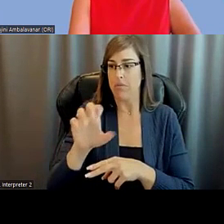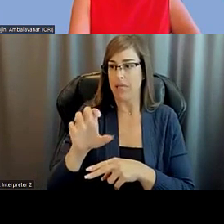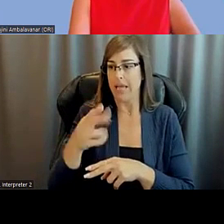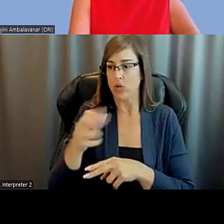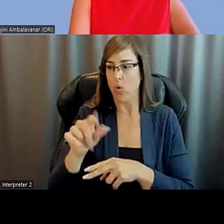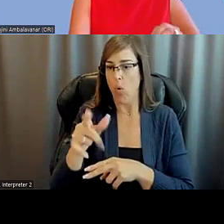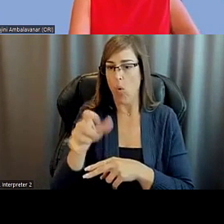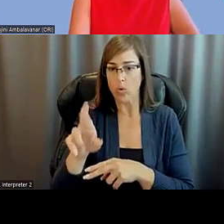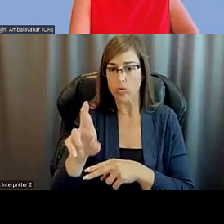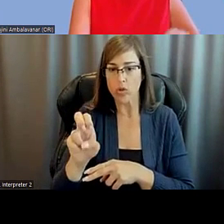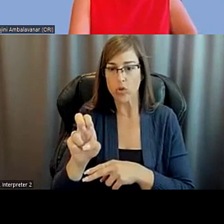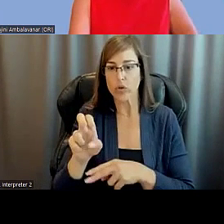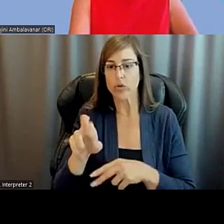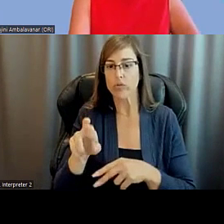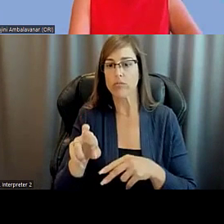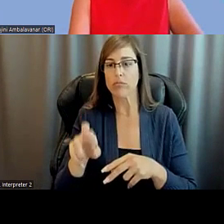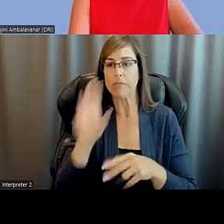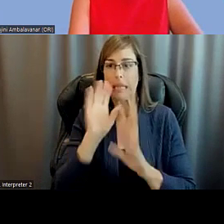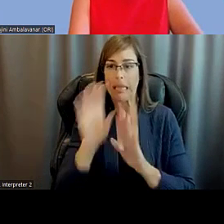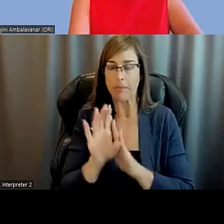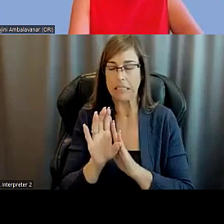That can actually put you in trouble later on.